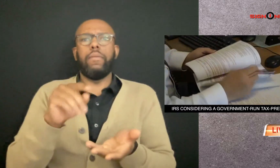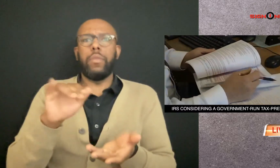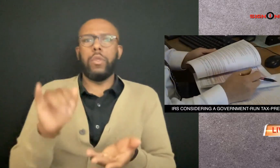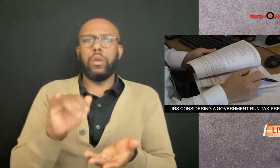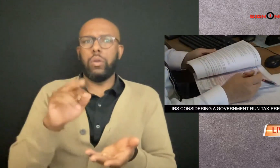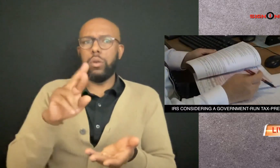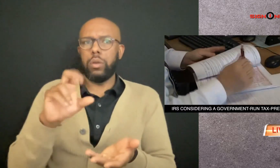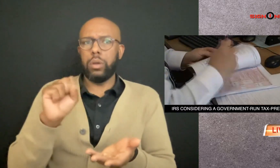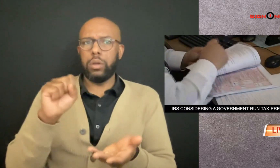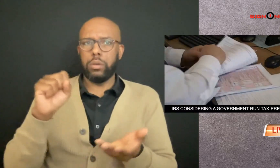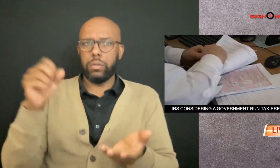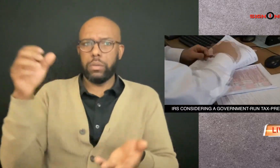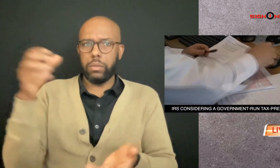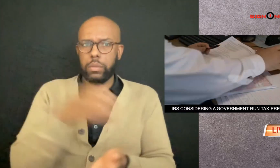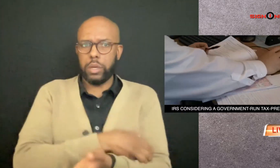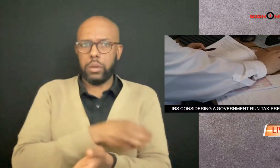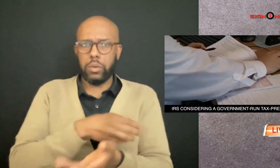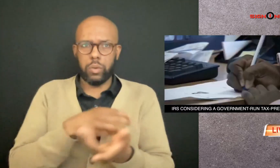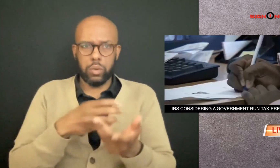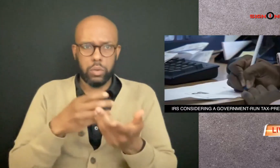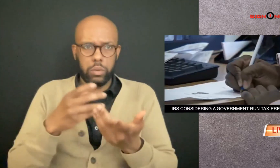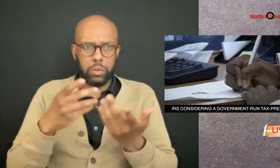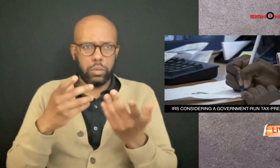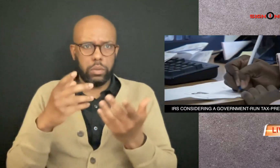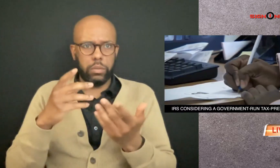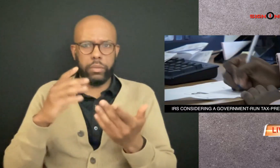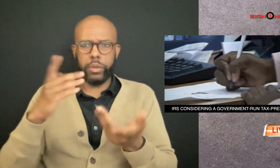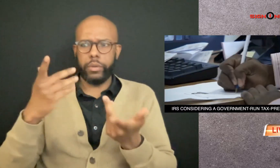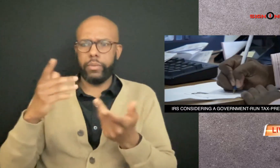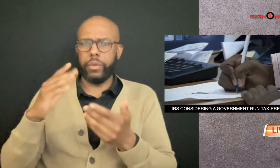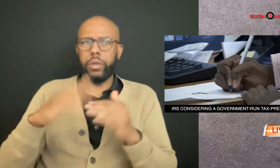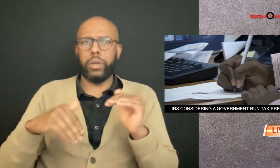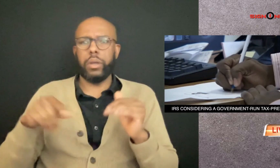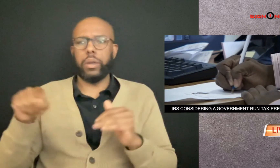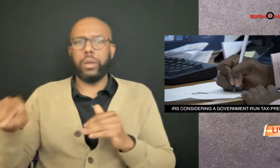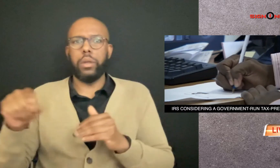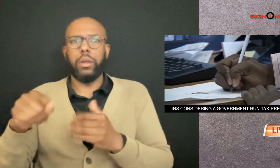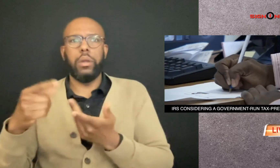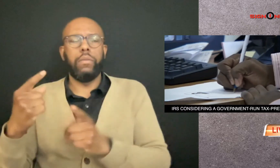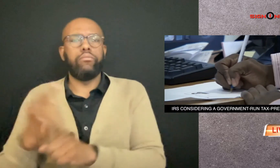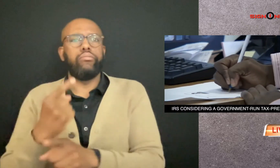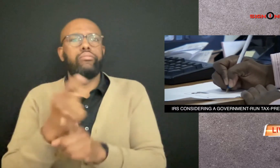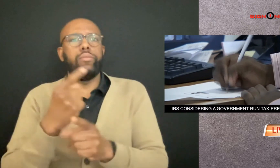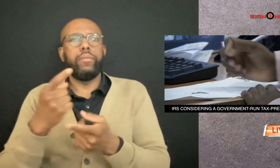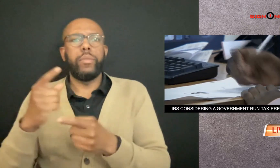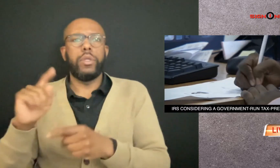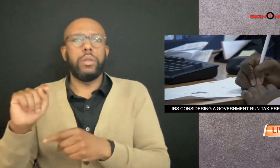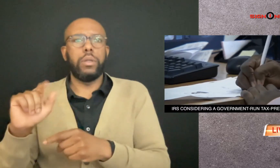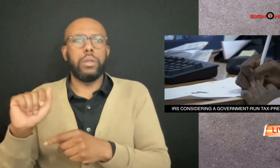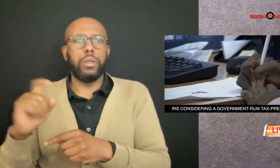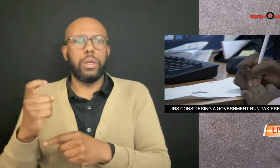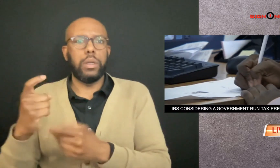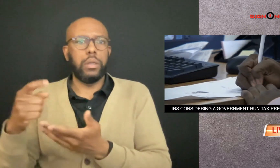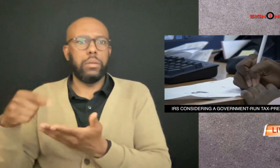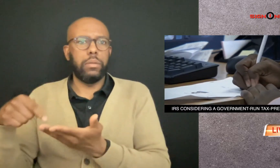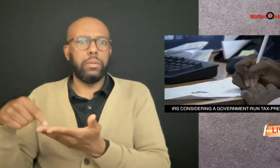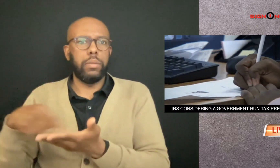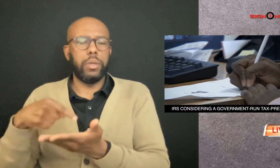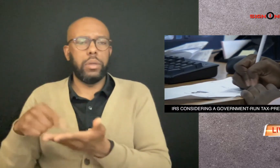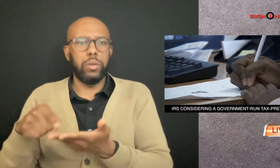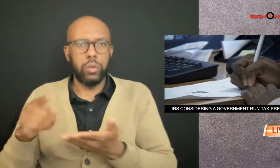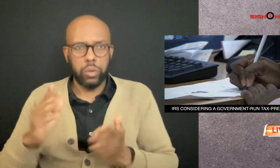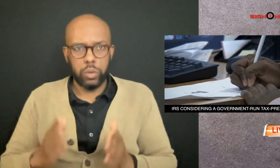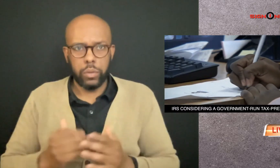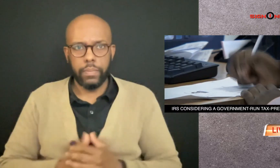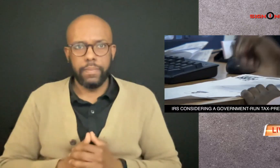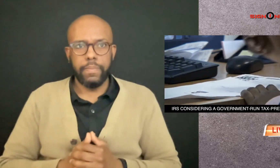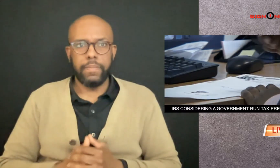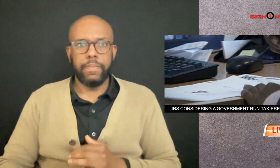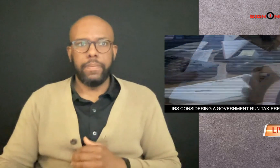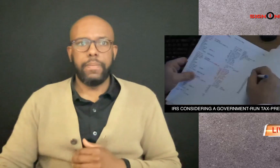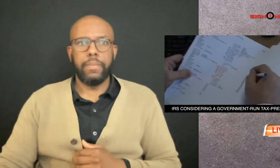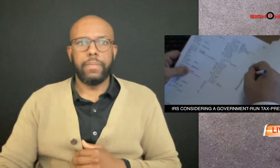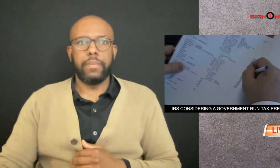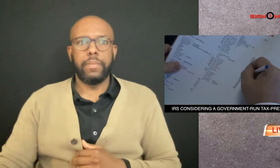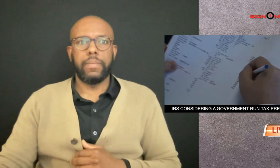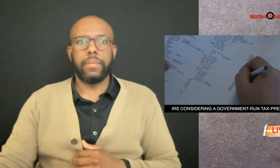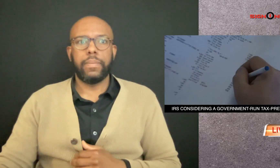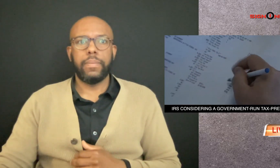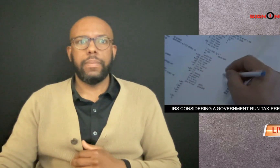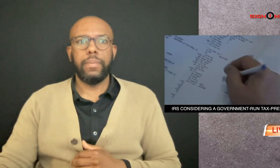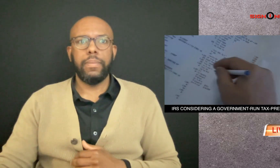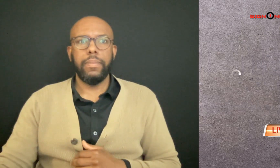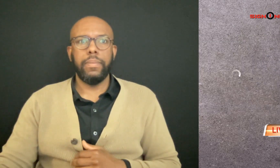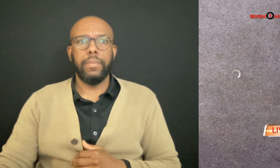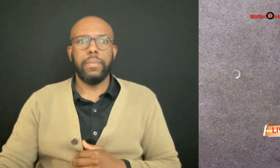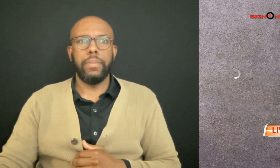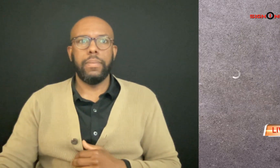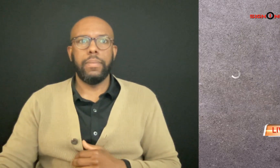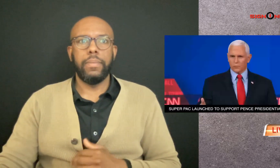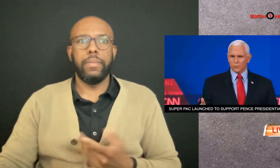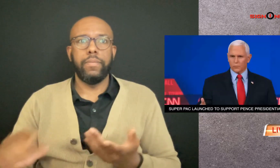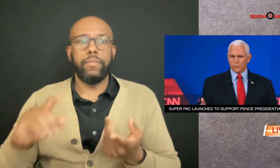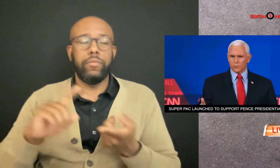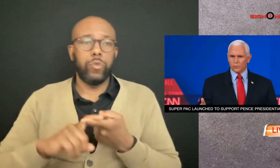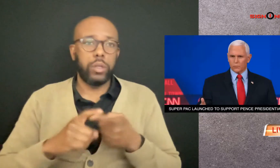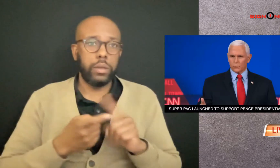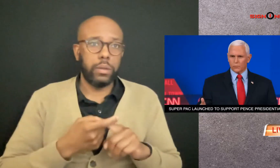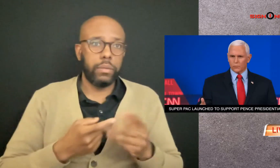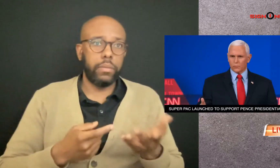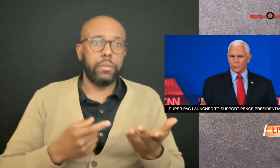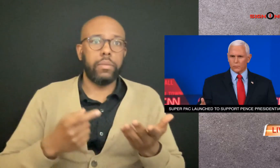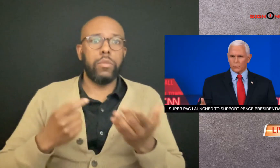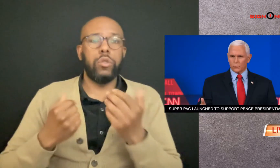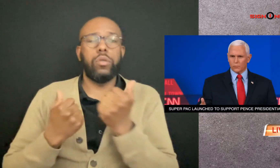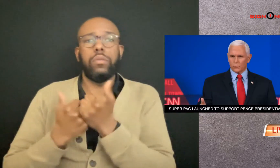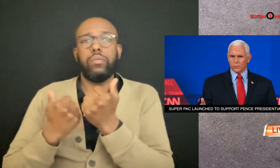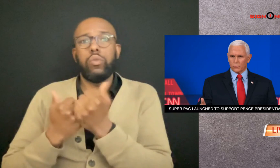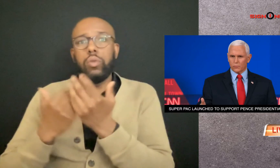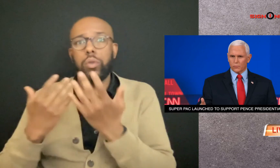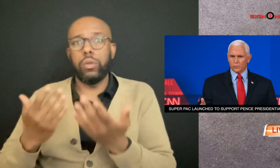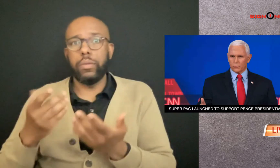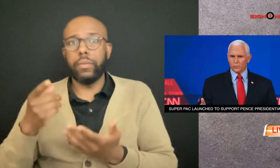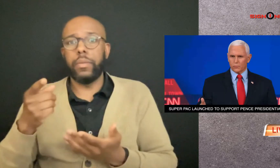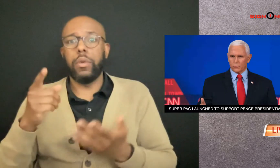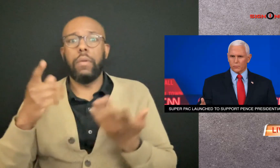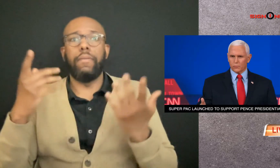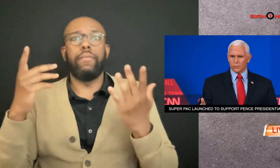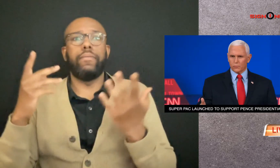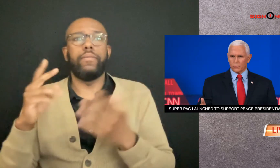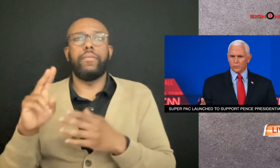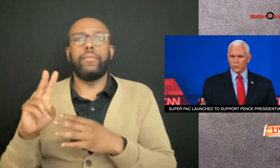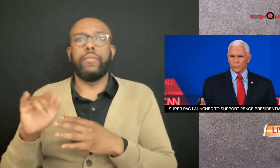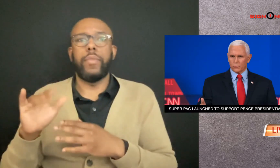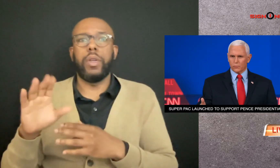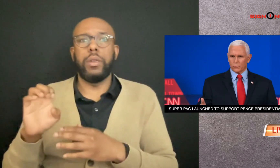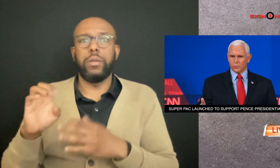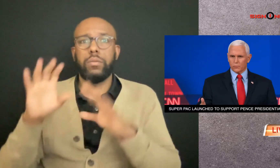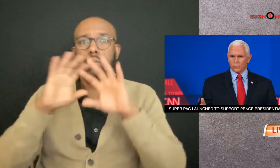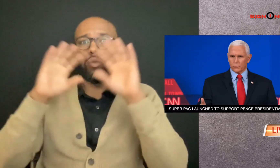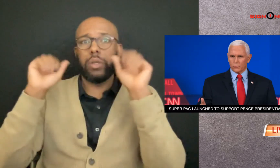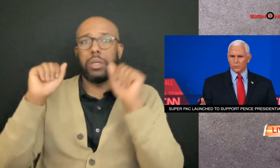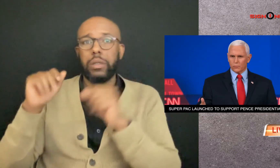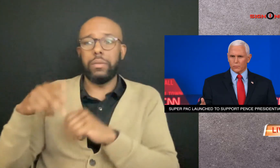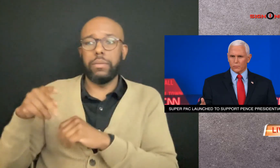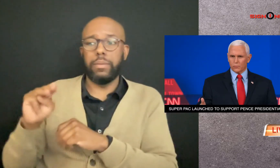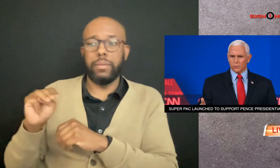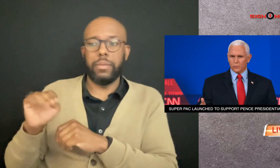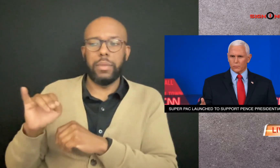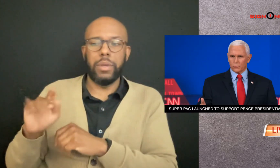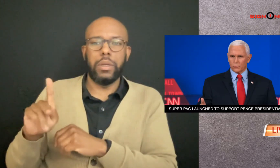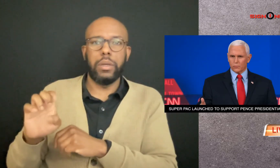to the IRS against ordinary taxpayers